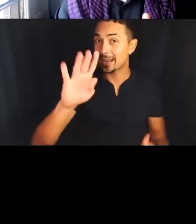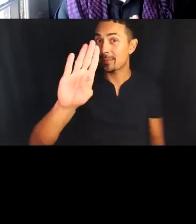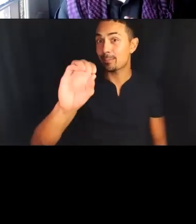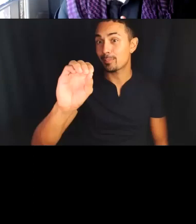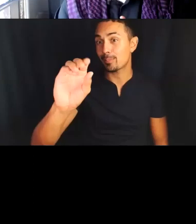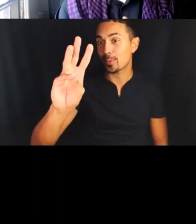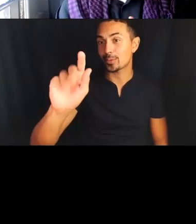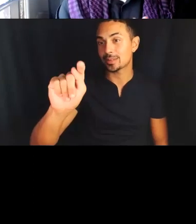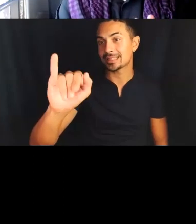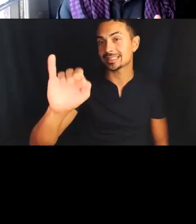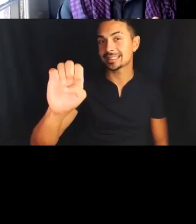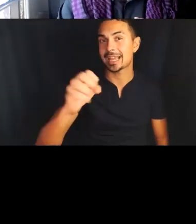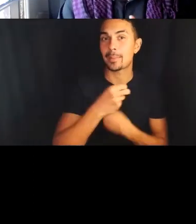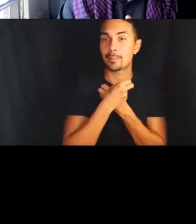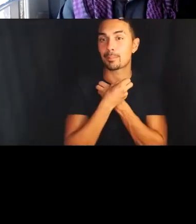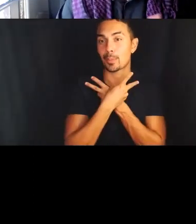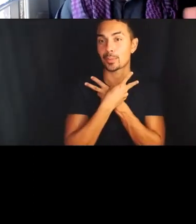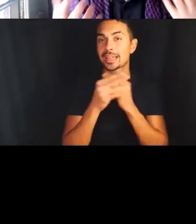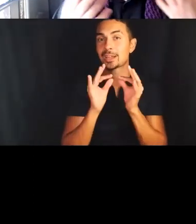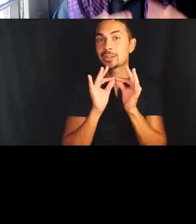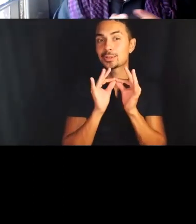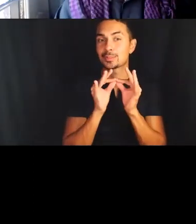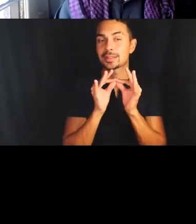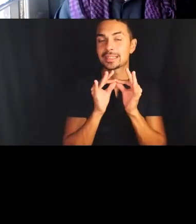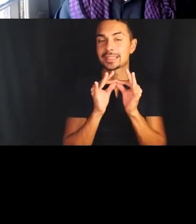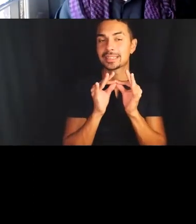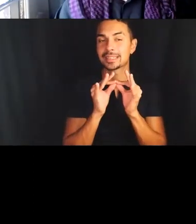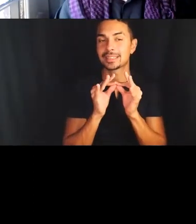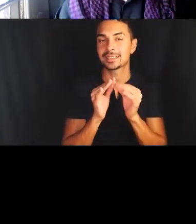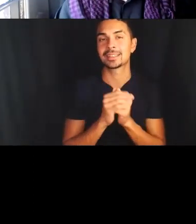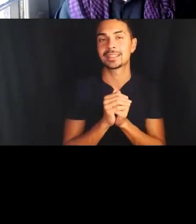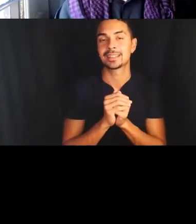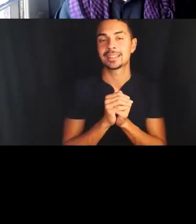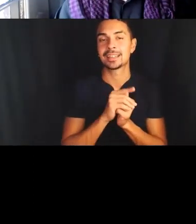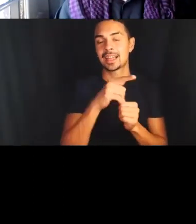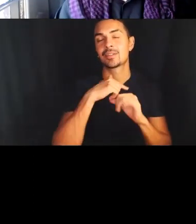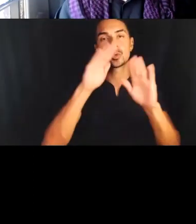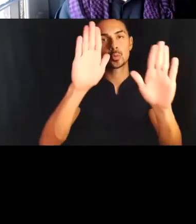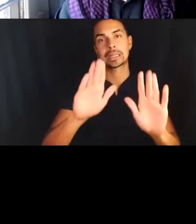who we love. They have a great team of folks that always provide